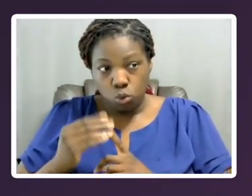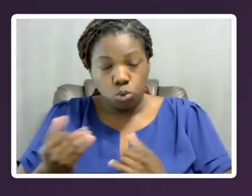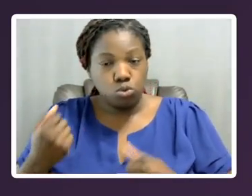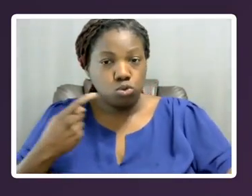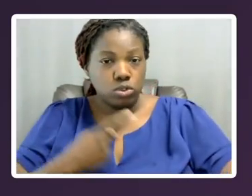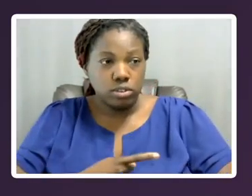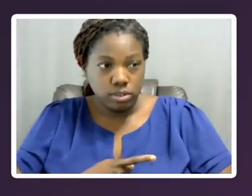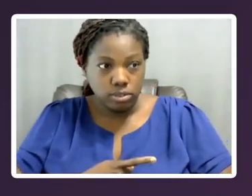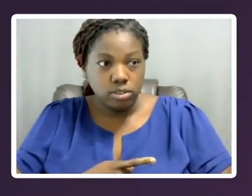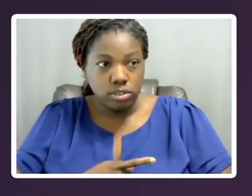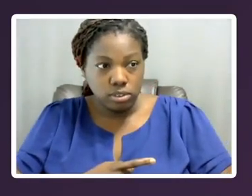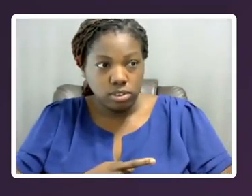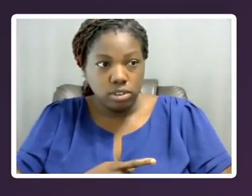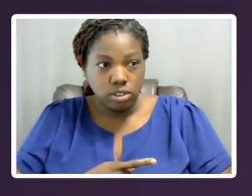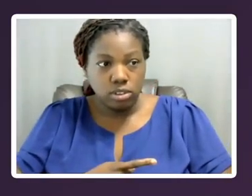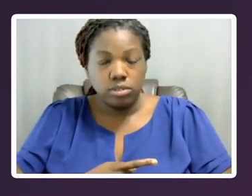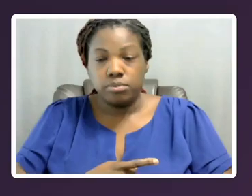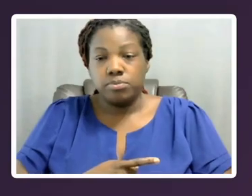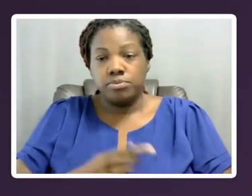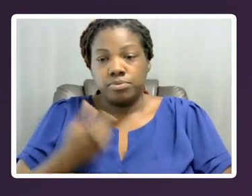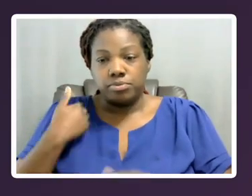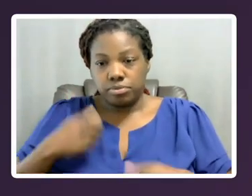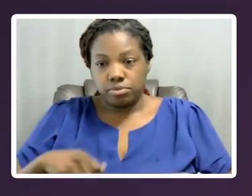having this opportunity to listen and learn from one another is just a really